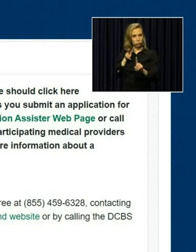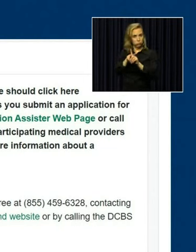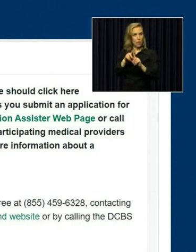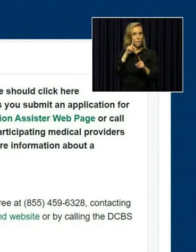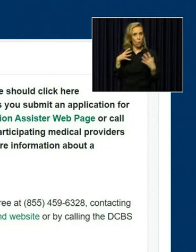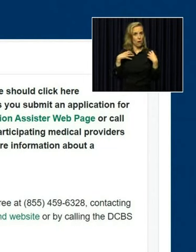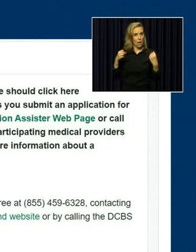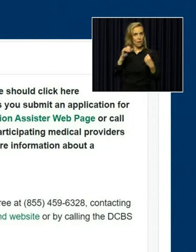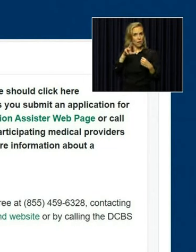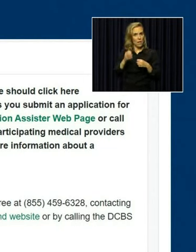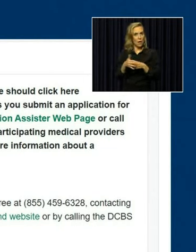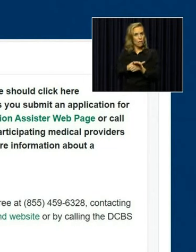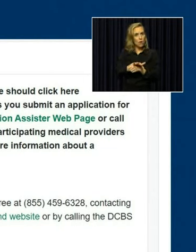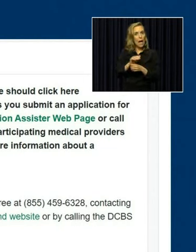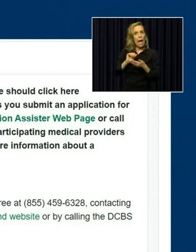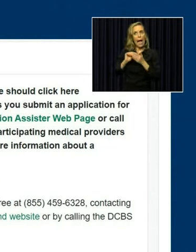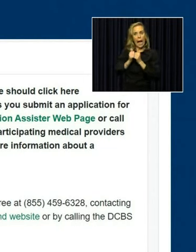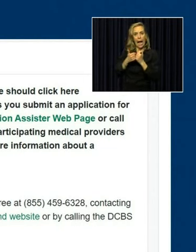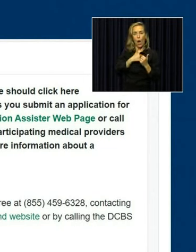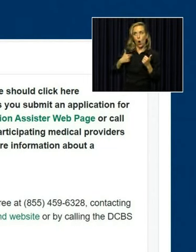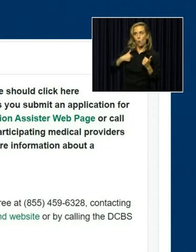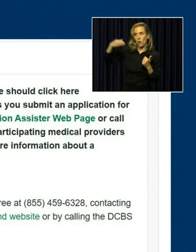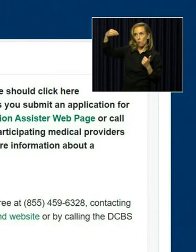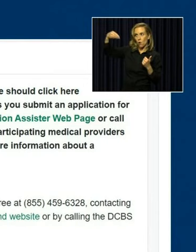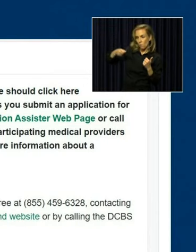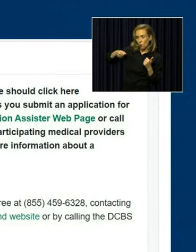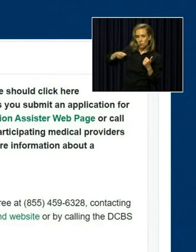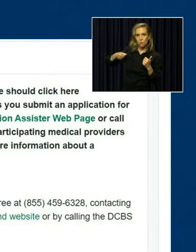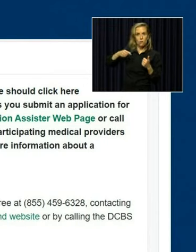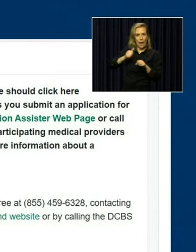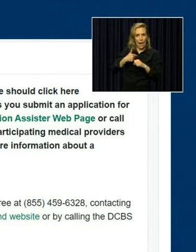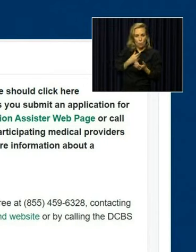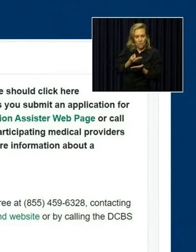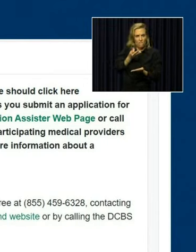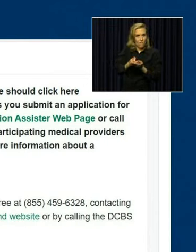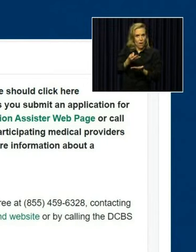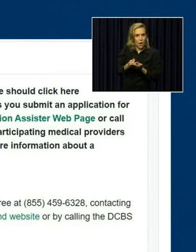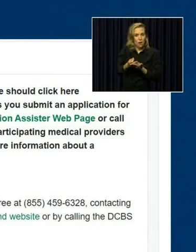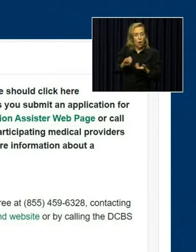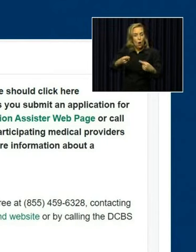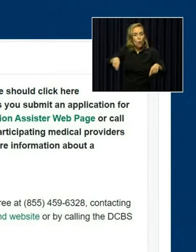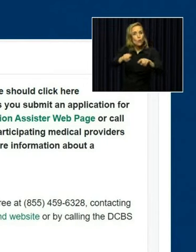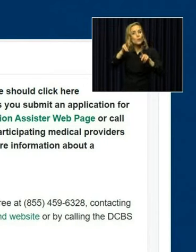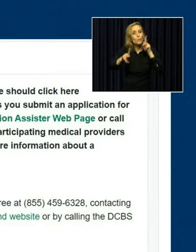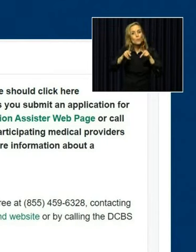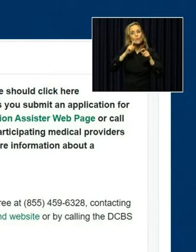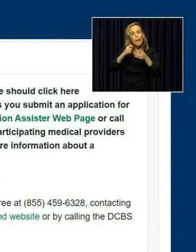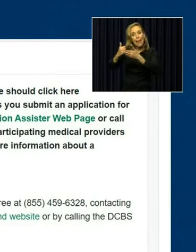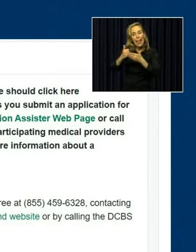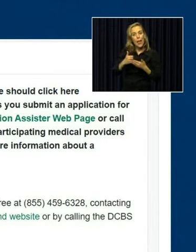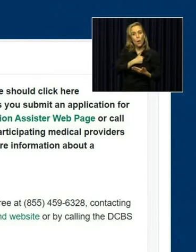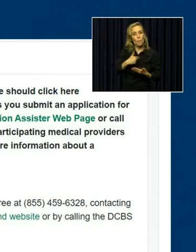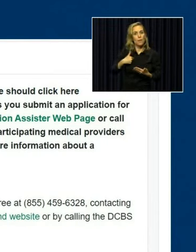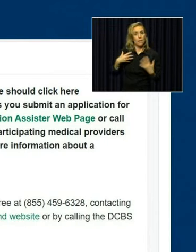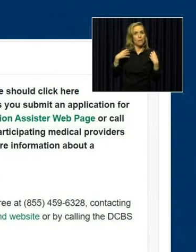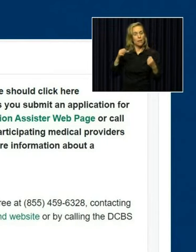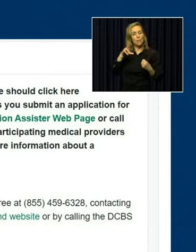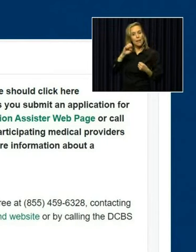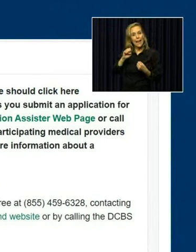SO PLEASE, STEP FIVE AND STEP SEVEN, GO TO THE WEBSITE, HIT THE "SERVICES" BUTTON.